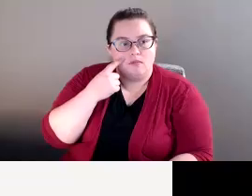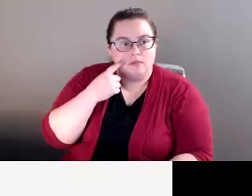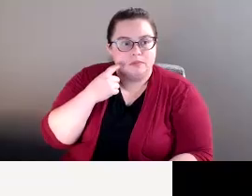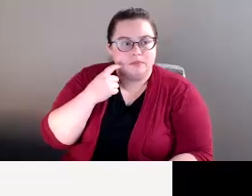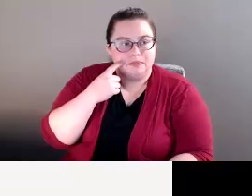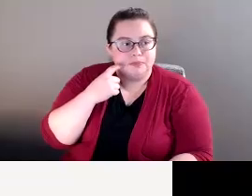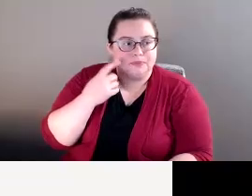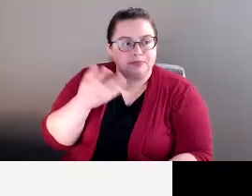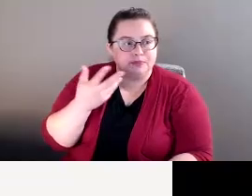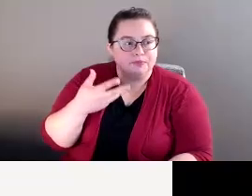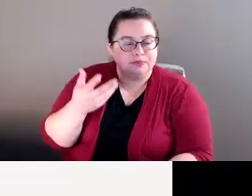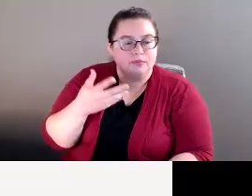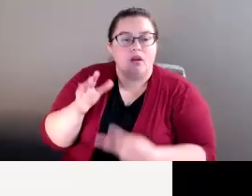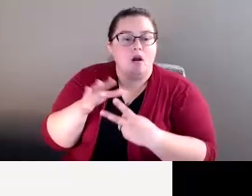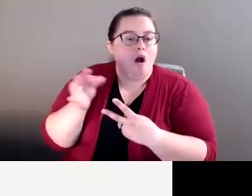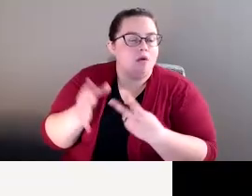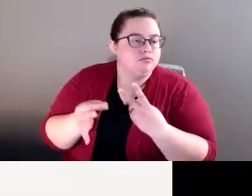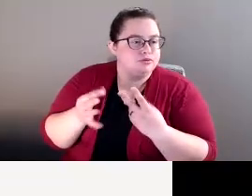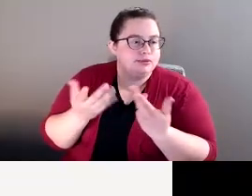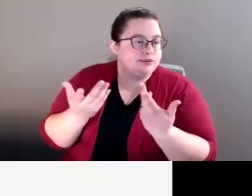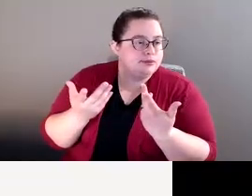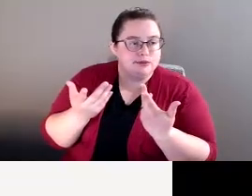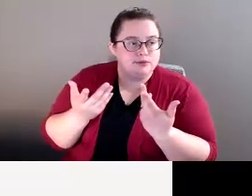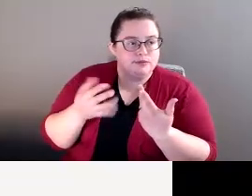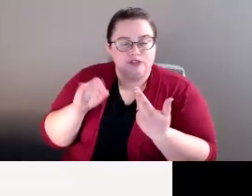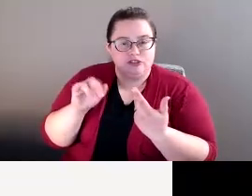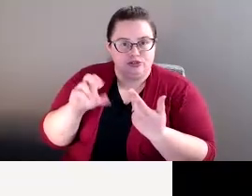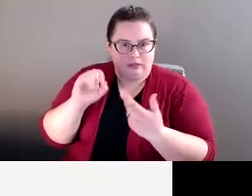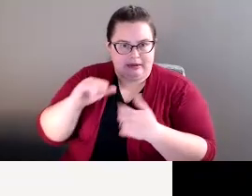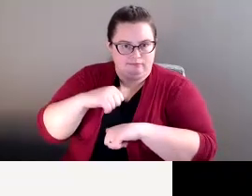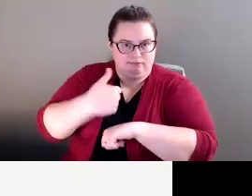Features that you can enable to have in your course.